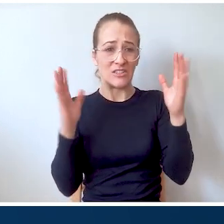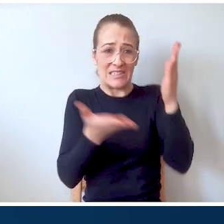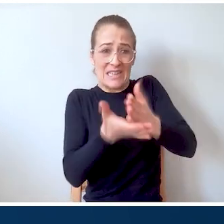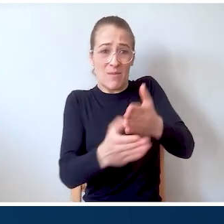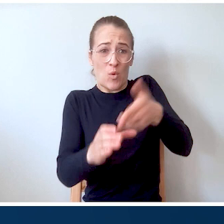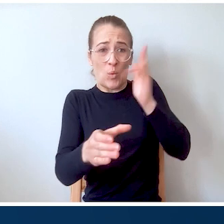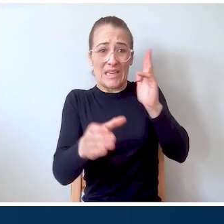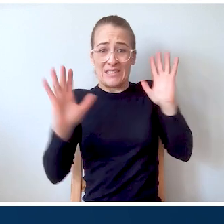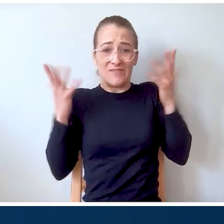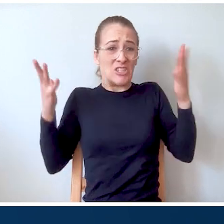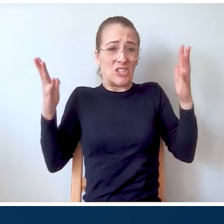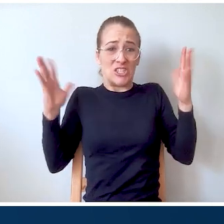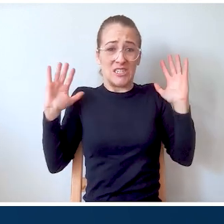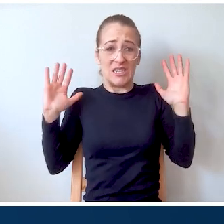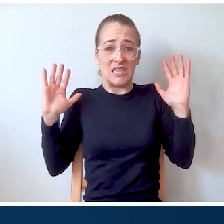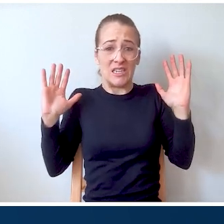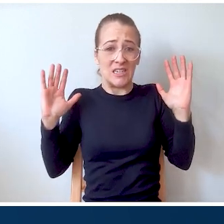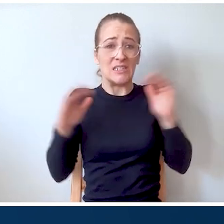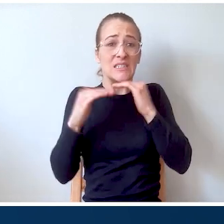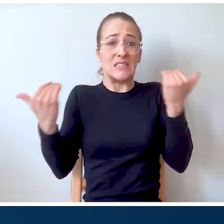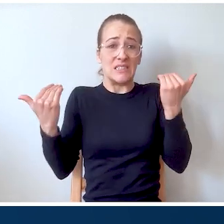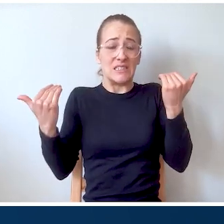Do I just pull this away completely?"